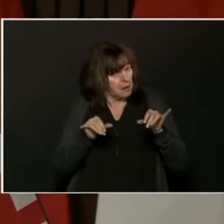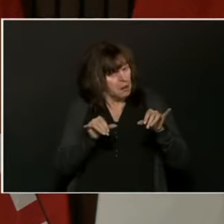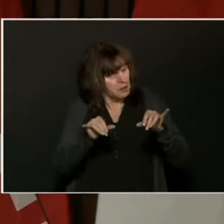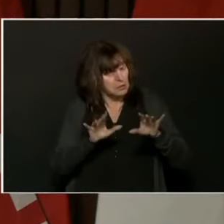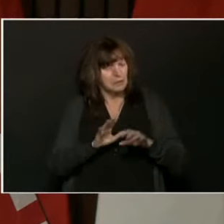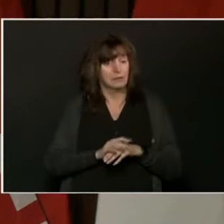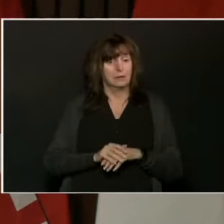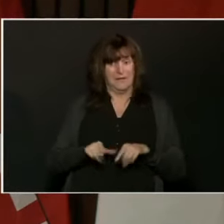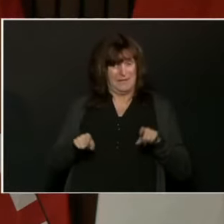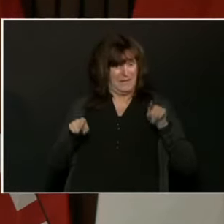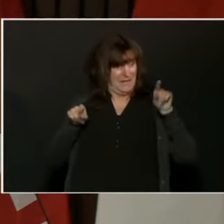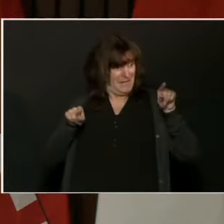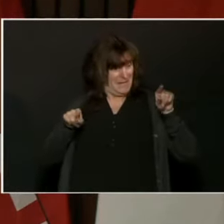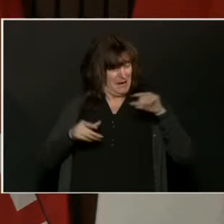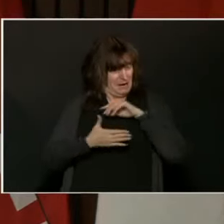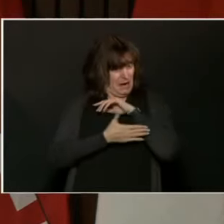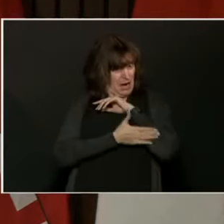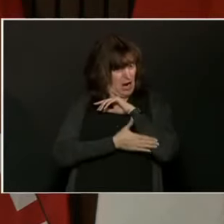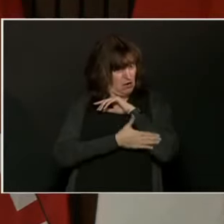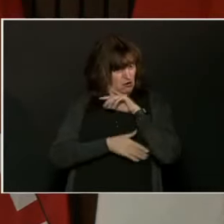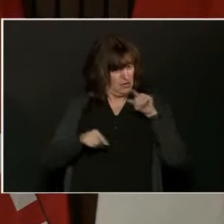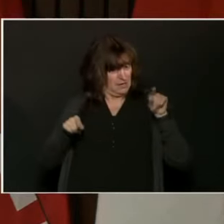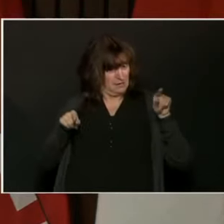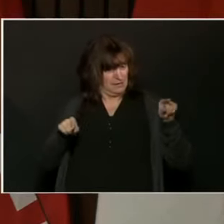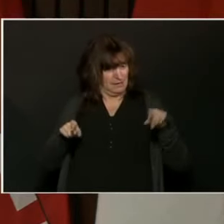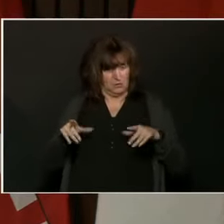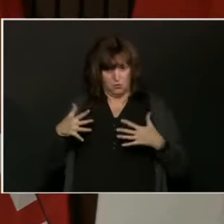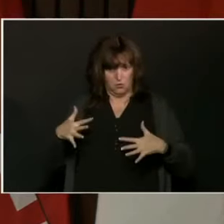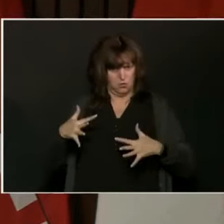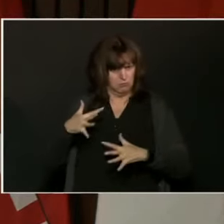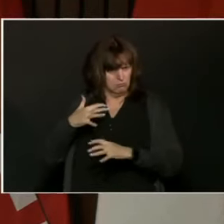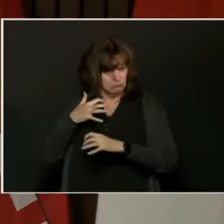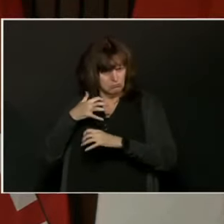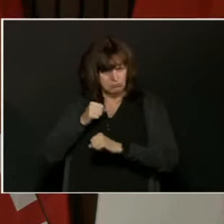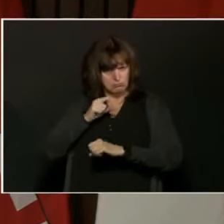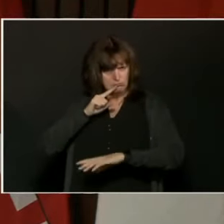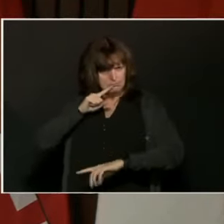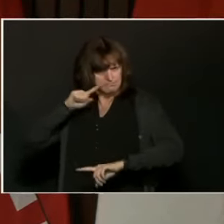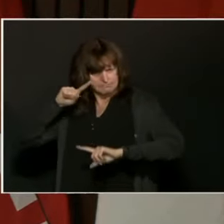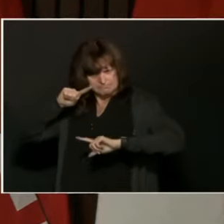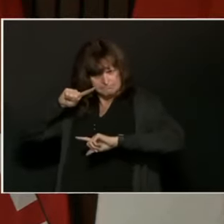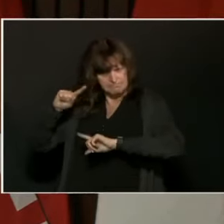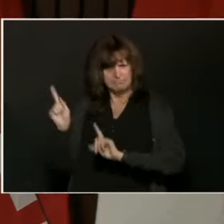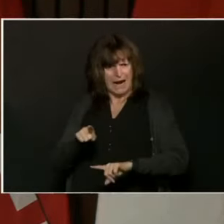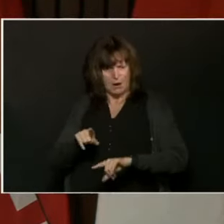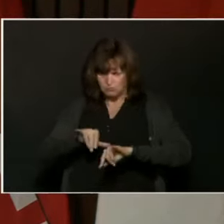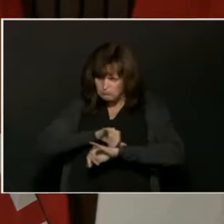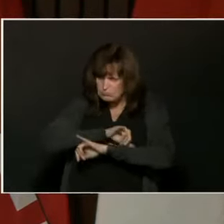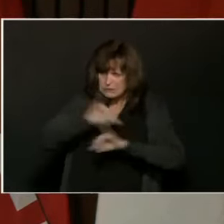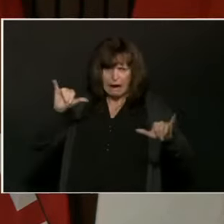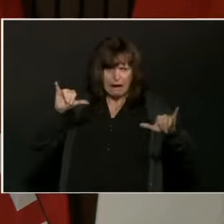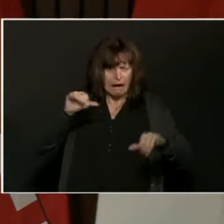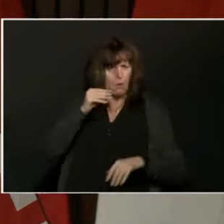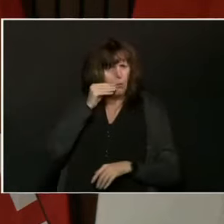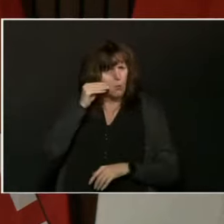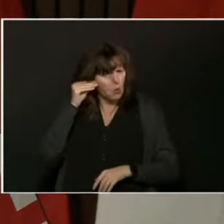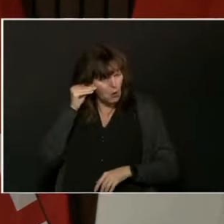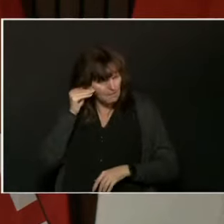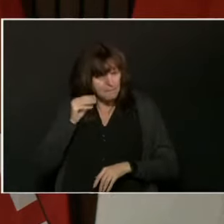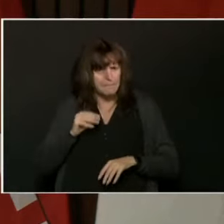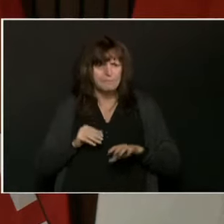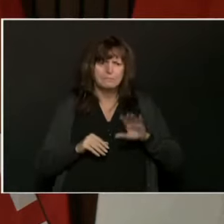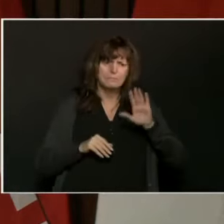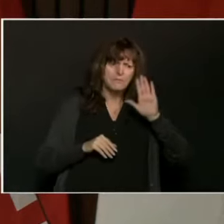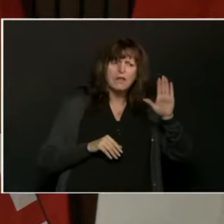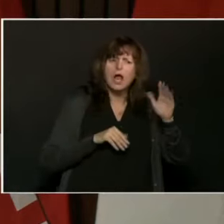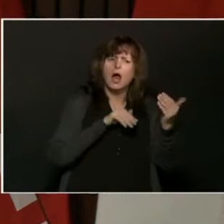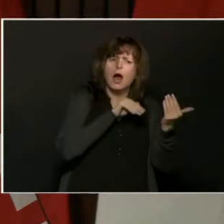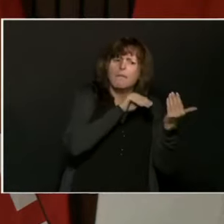WELL.